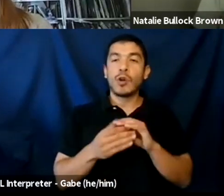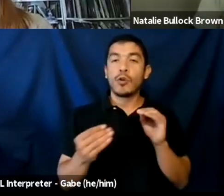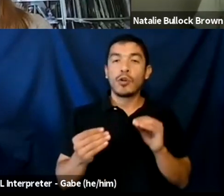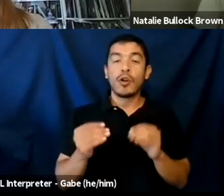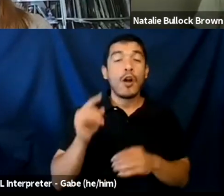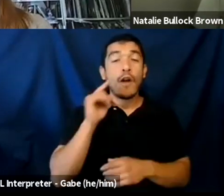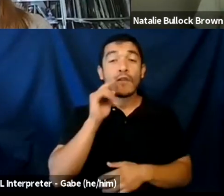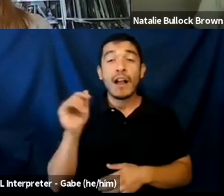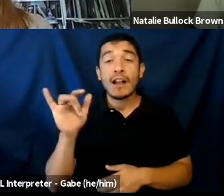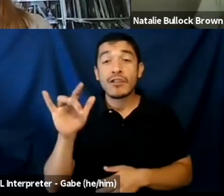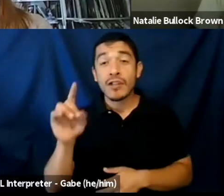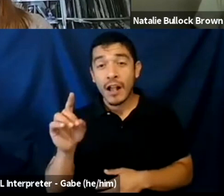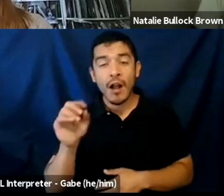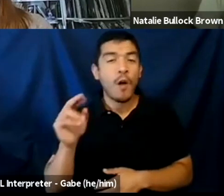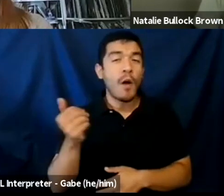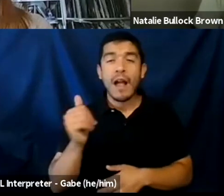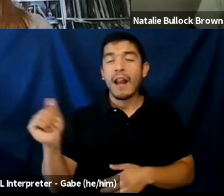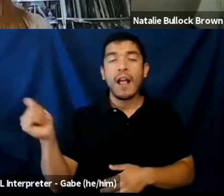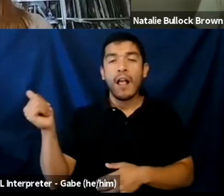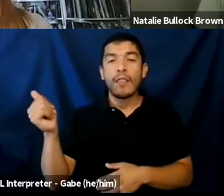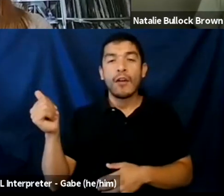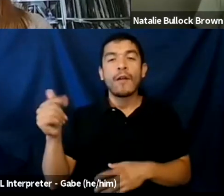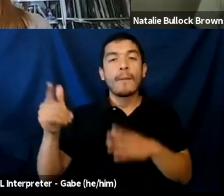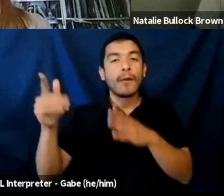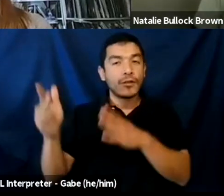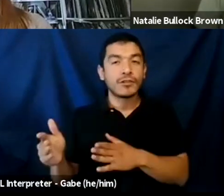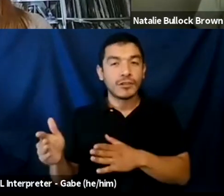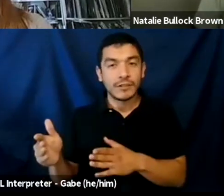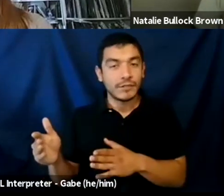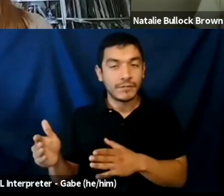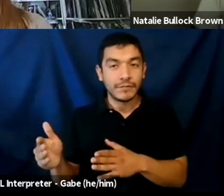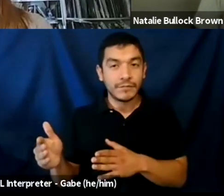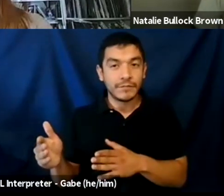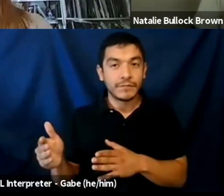or any other vulnerable participant.